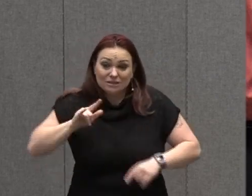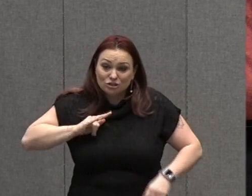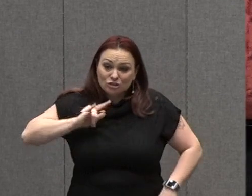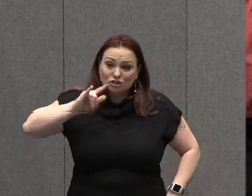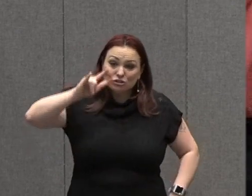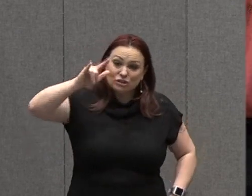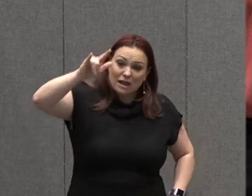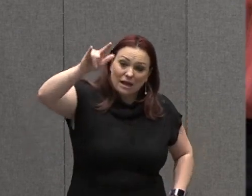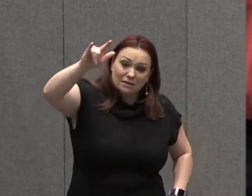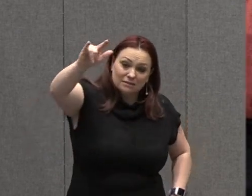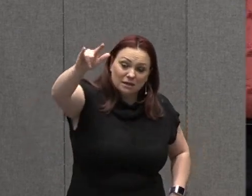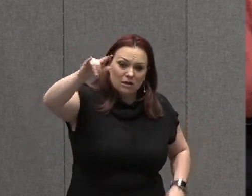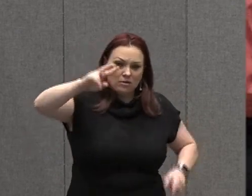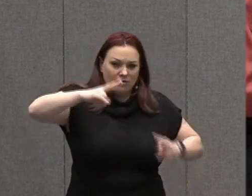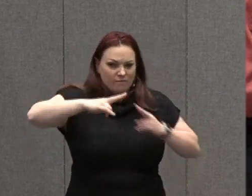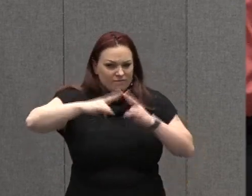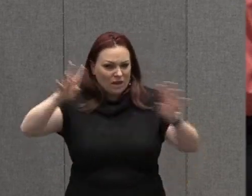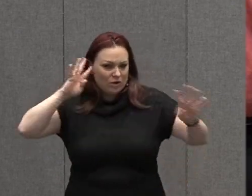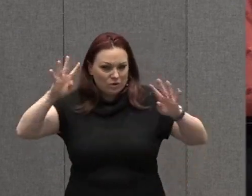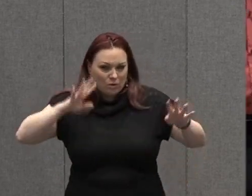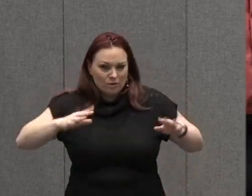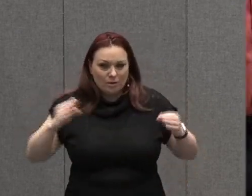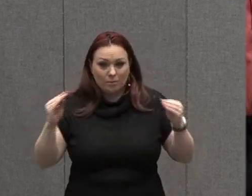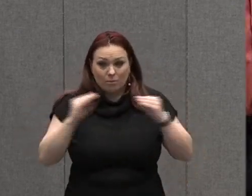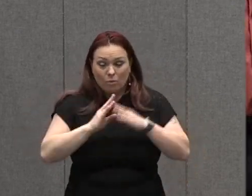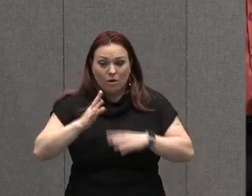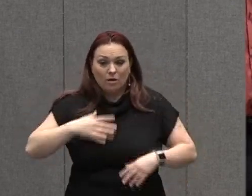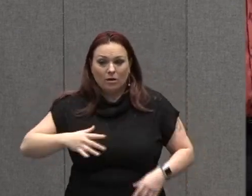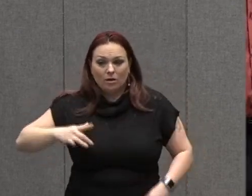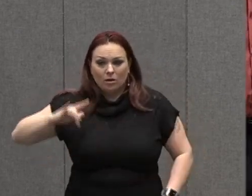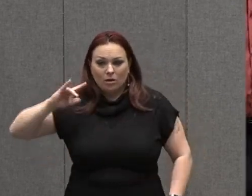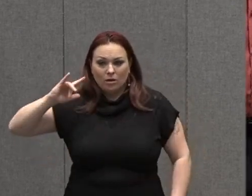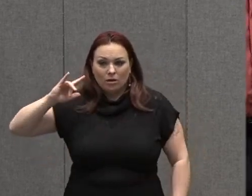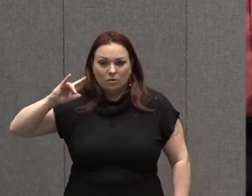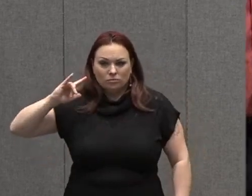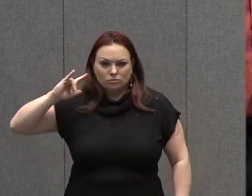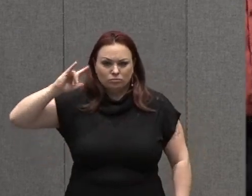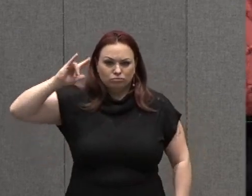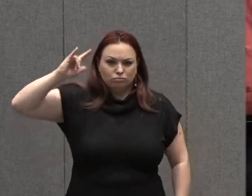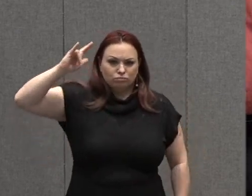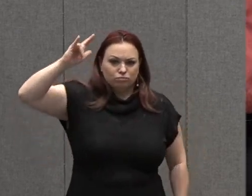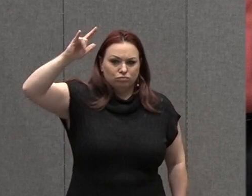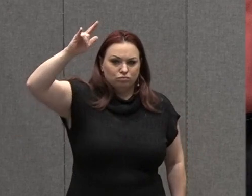Jets are very noisy when they are overhead. A jet goes eeeeeeeyowwwooooooooooo